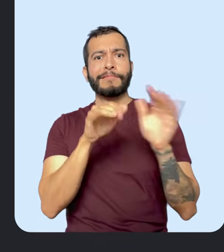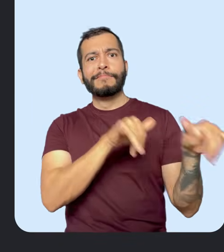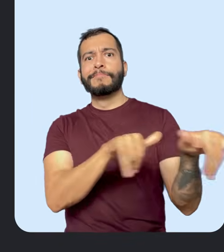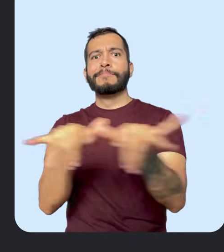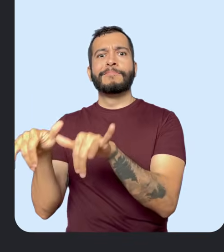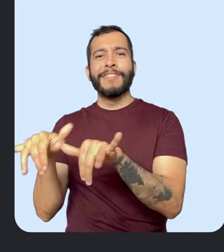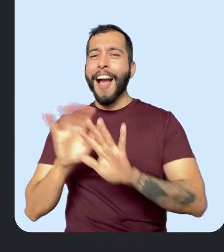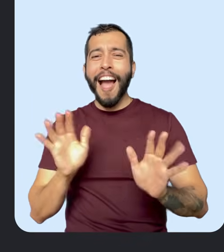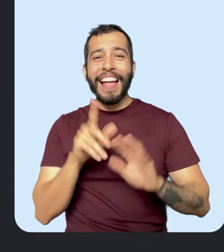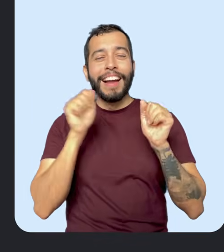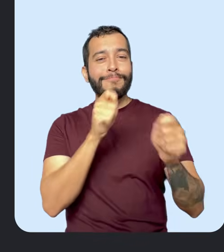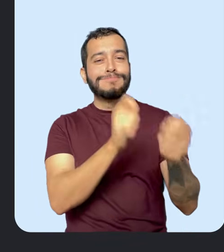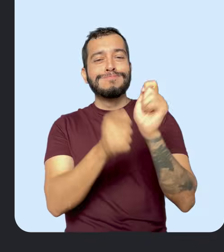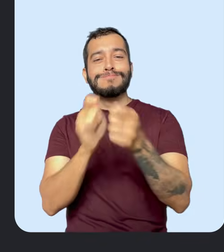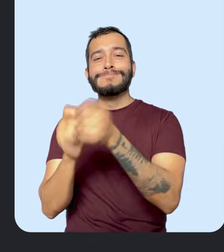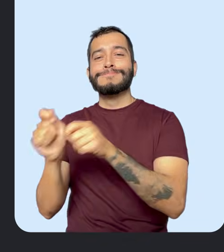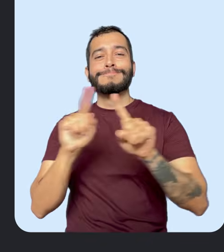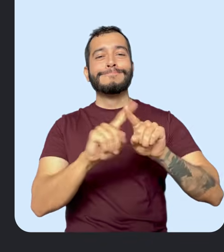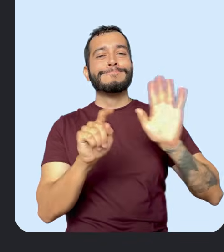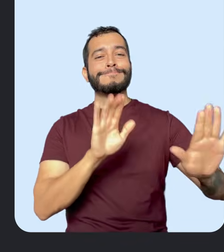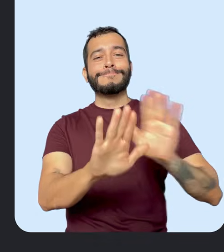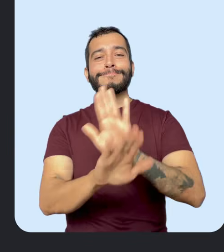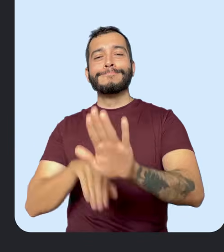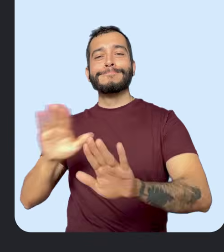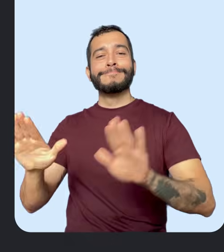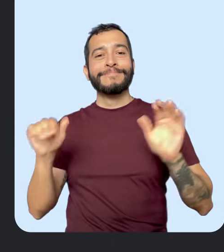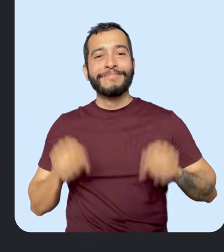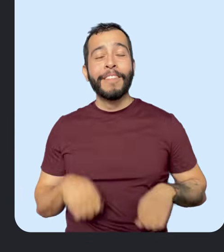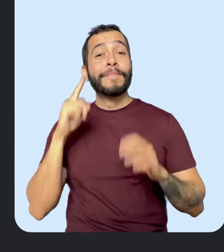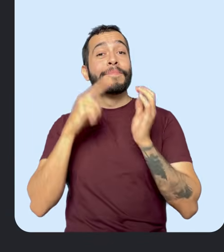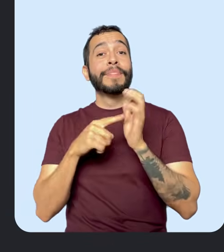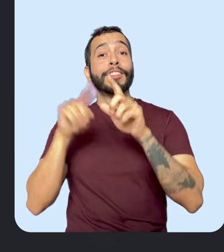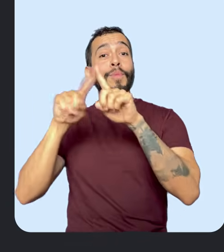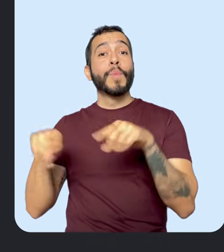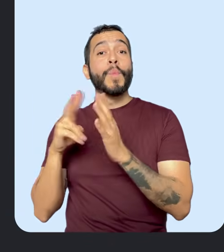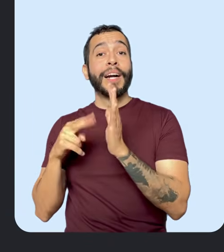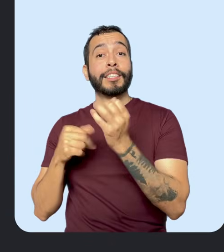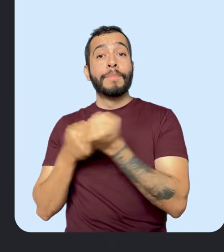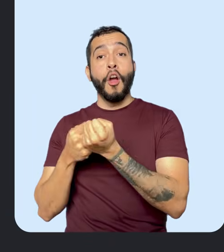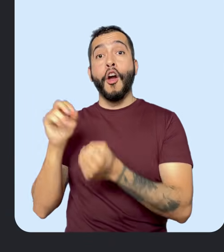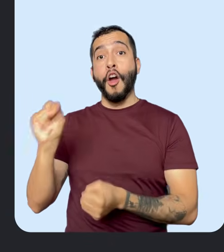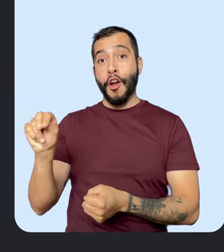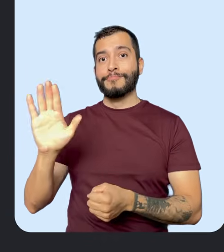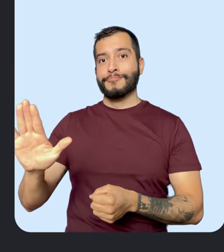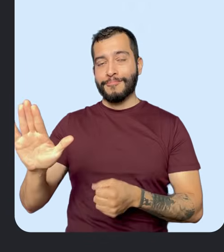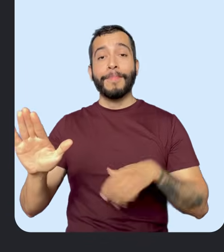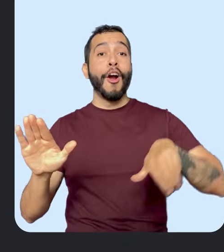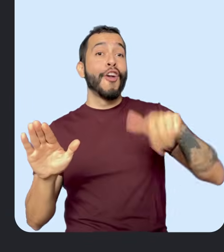Users are now able to set preferences for each product individually. For example, screen reader support can now be enabled in one editor